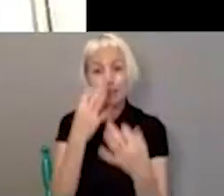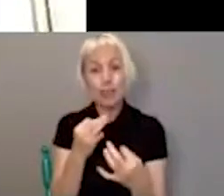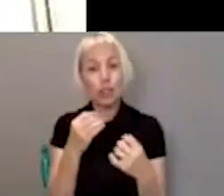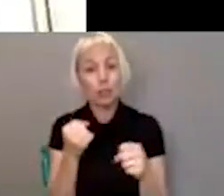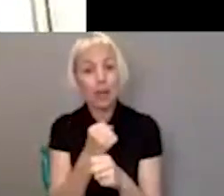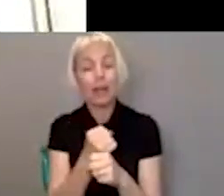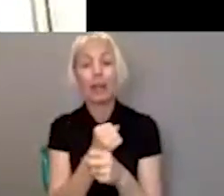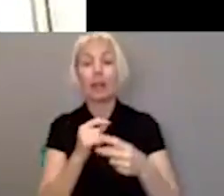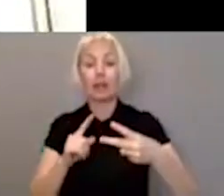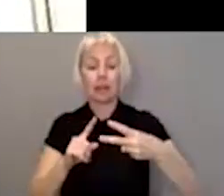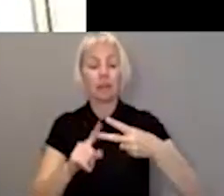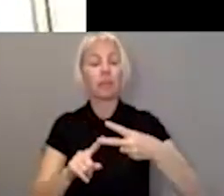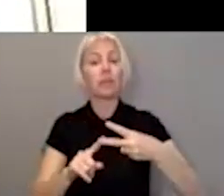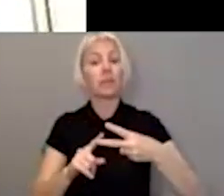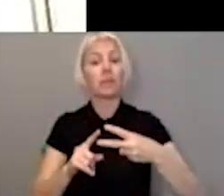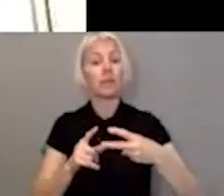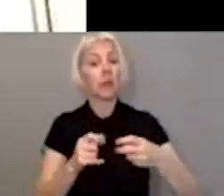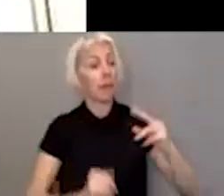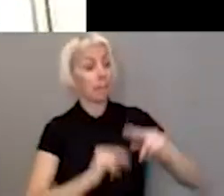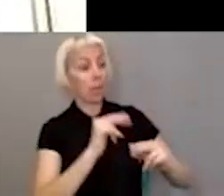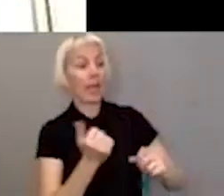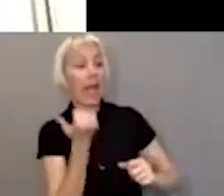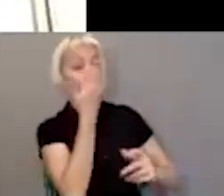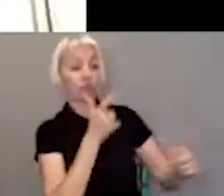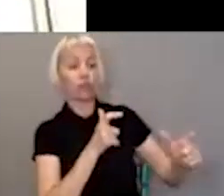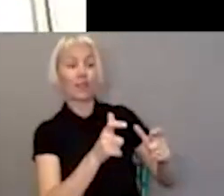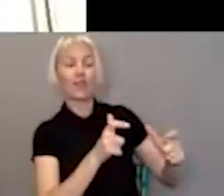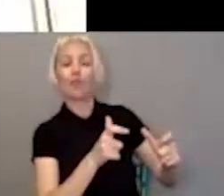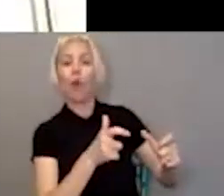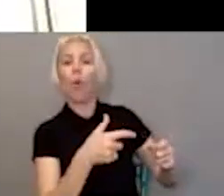sect out there who know best how to come up with those solutions for their own communities.